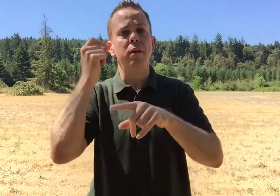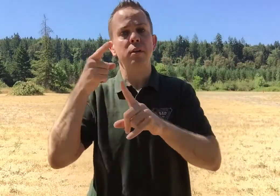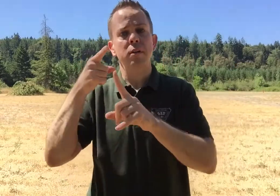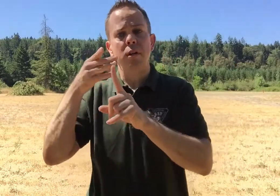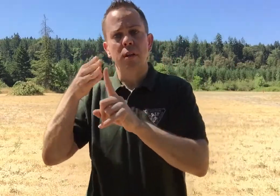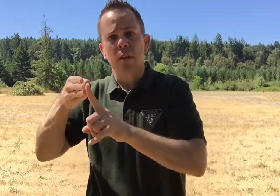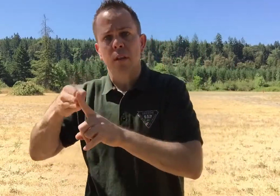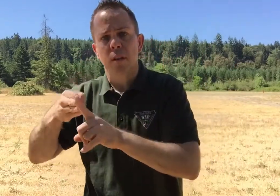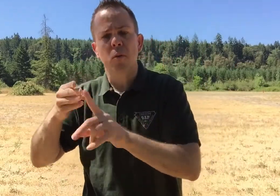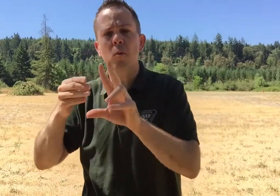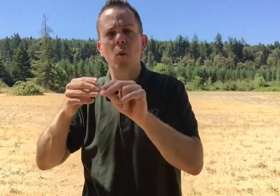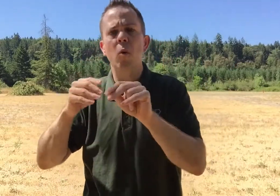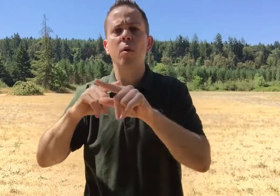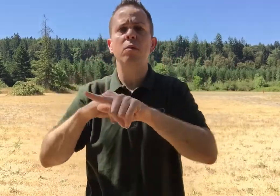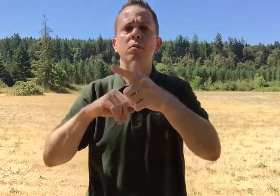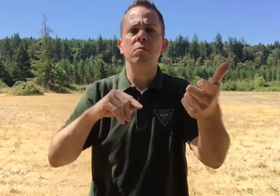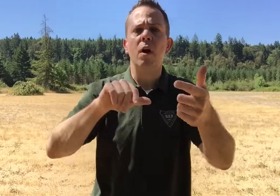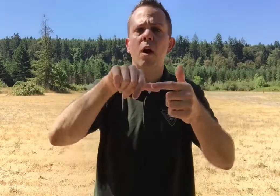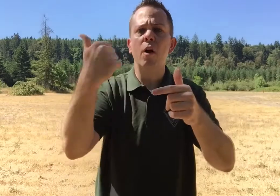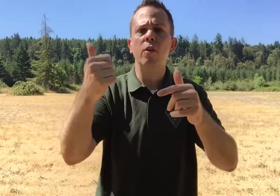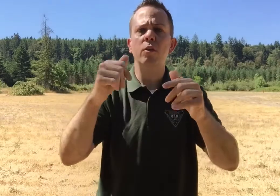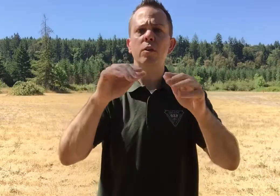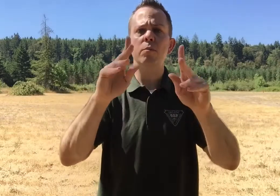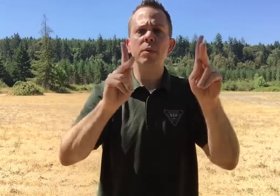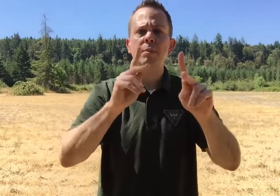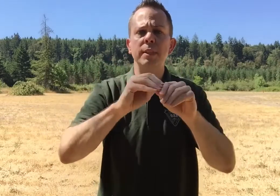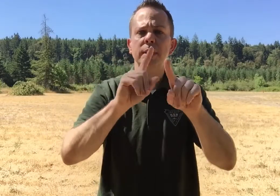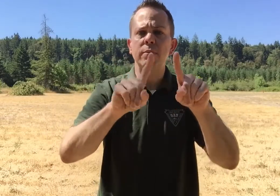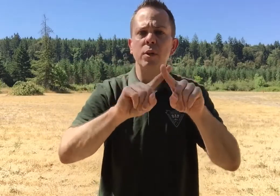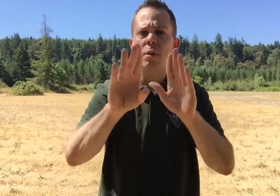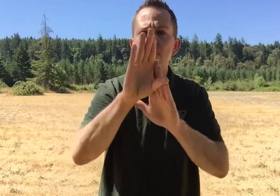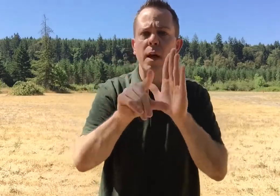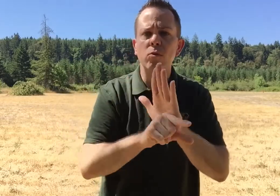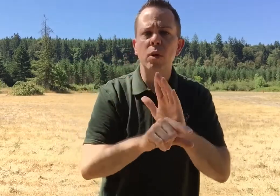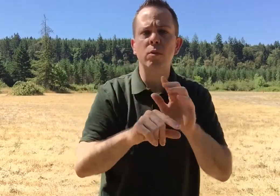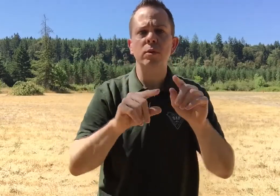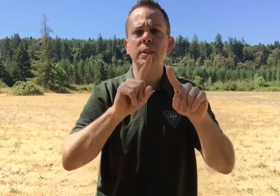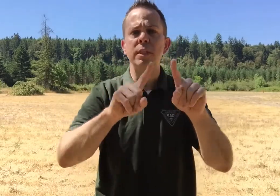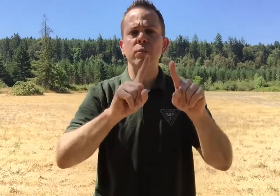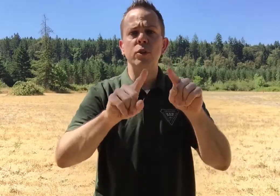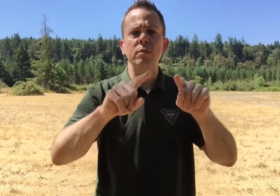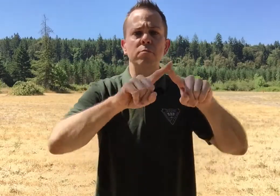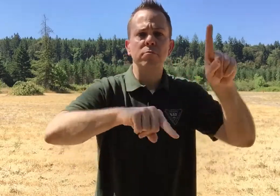are not all the same; they come from a variety of backgrounds